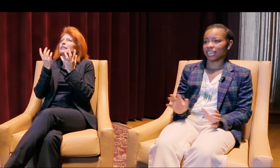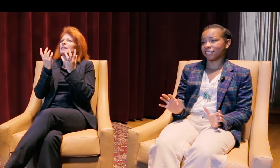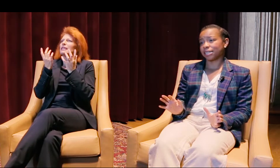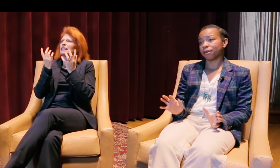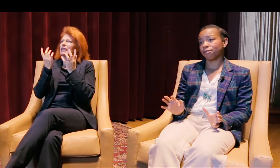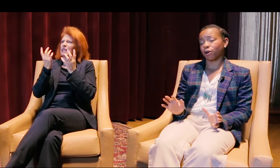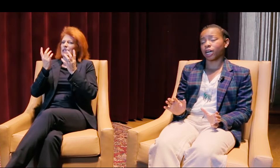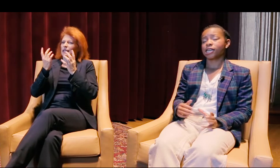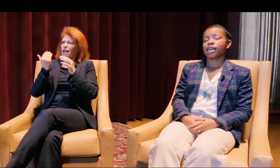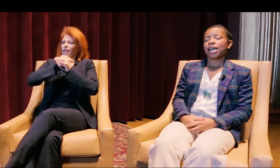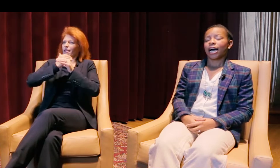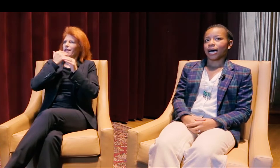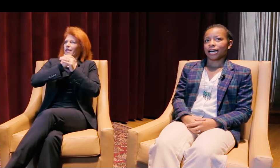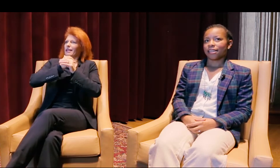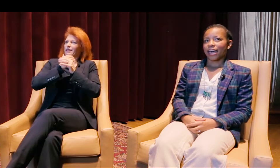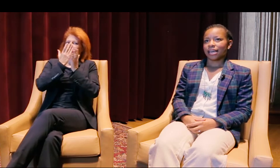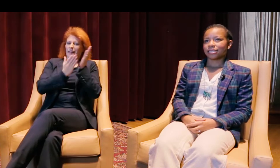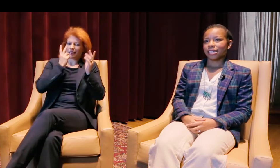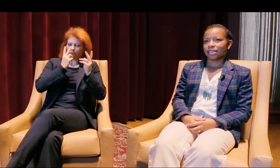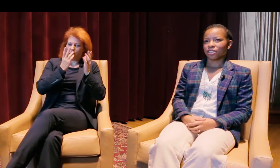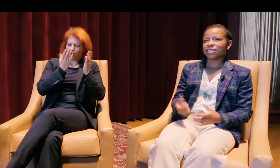that I had seen before that, you know,